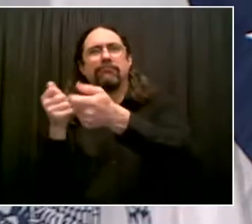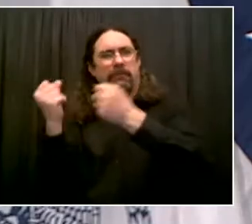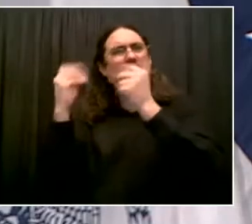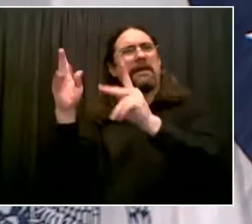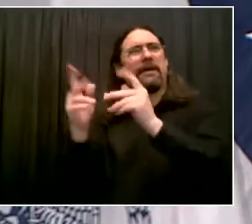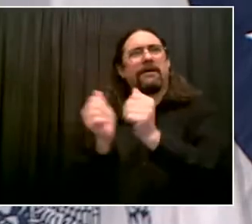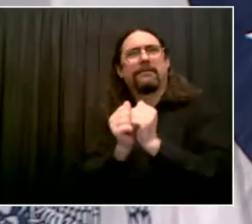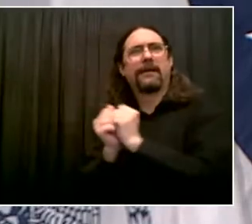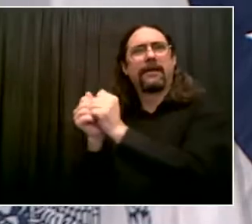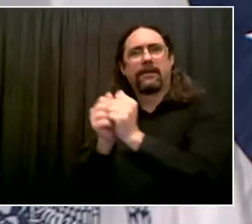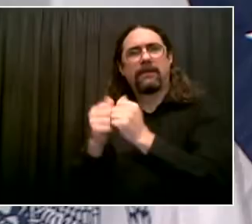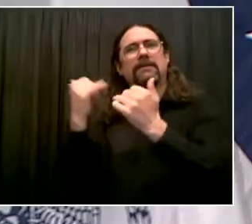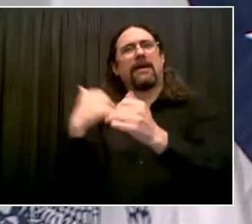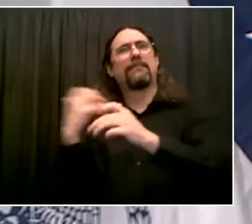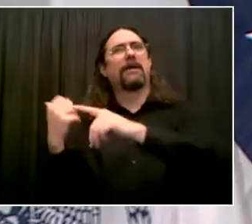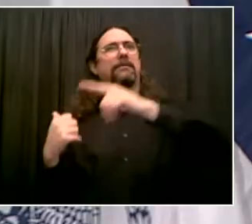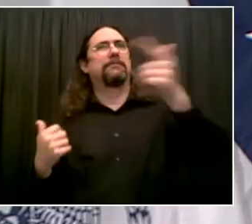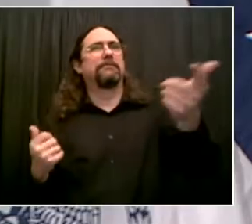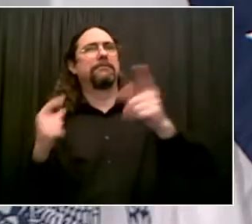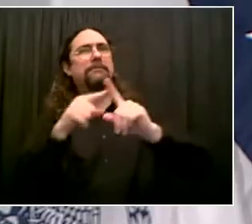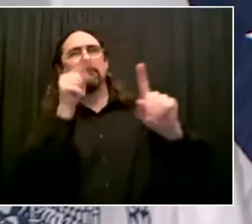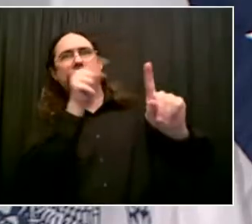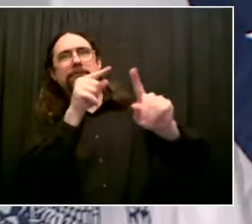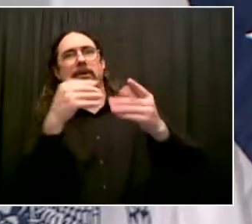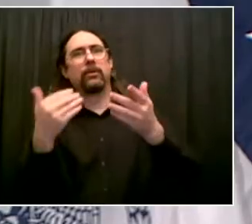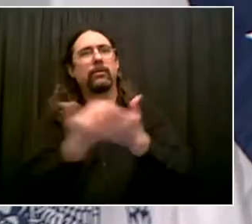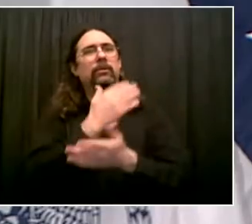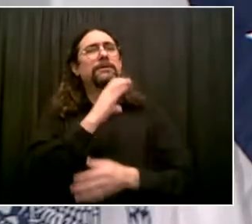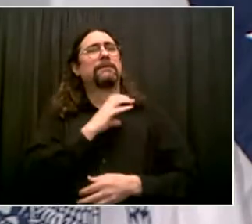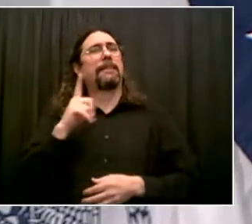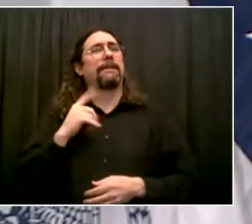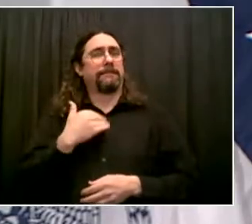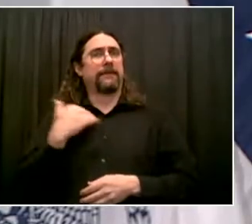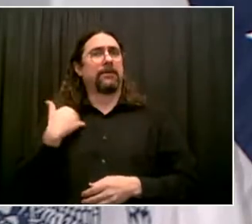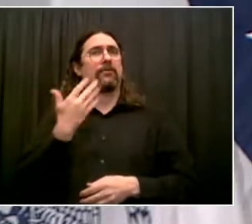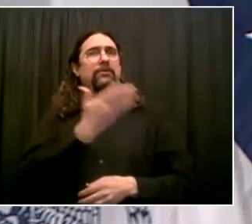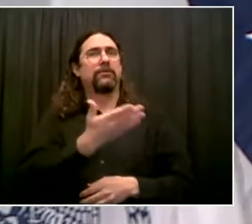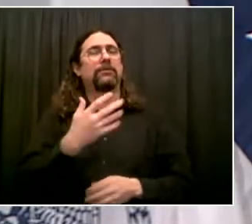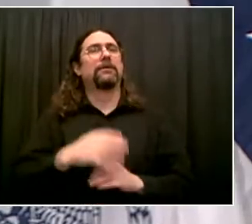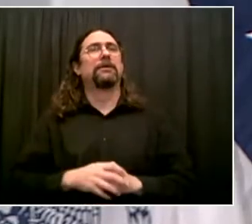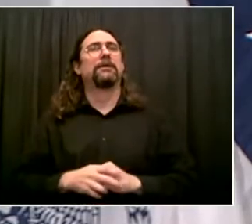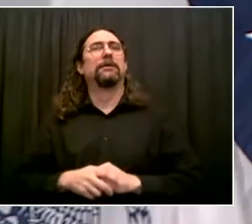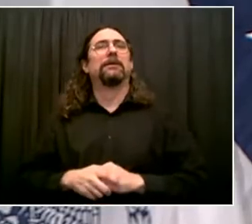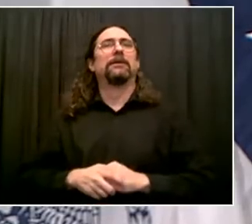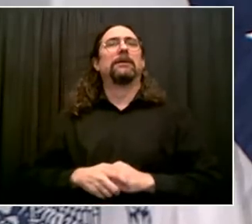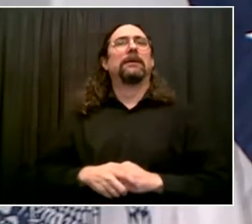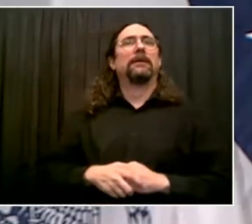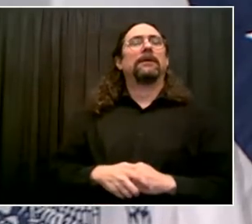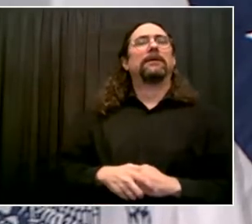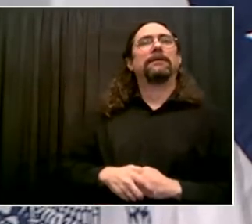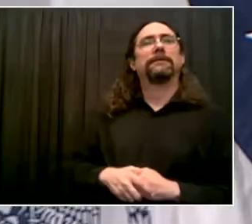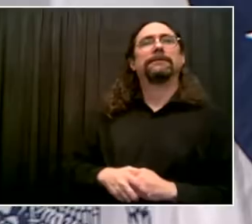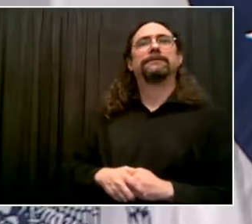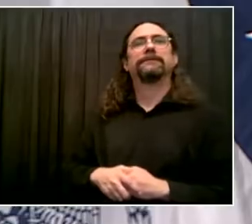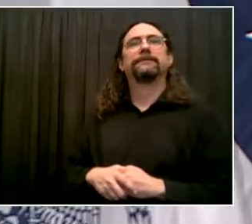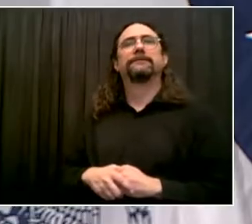AND YOU GAVE CREDIT TO A LOT OF PEOPLE AND ONE OF THEM WE WILL HEAR FROM NOW OUR NEW COUNCIL MBMEER.